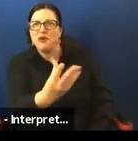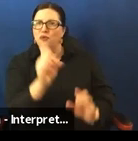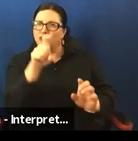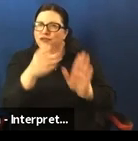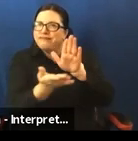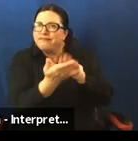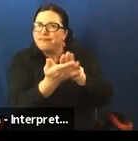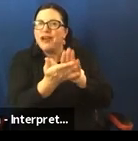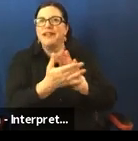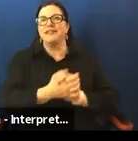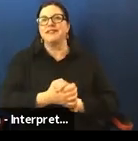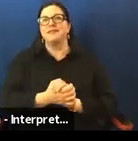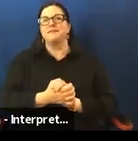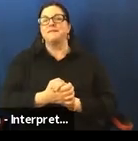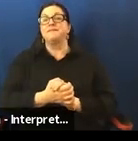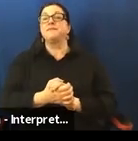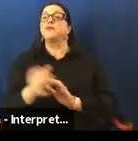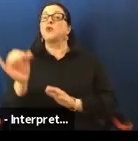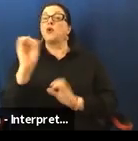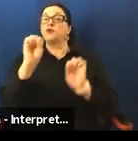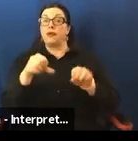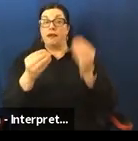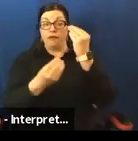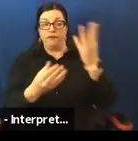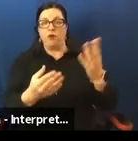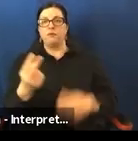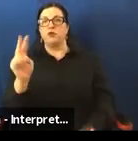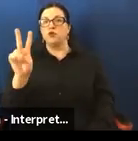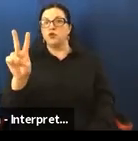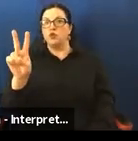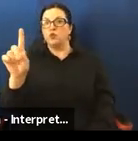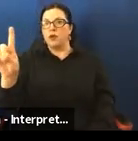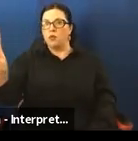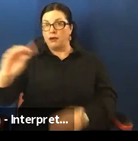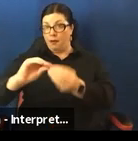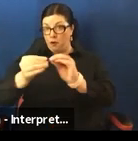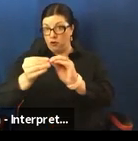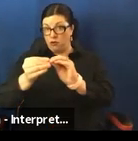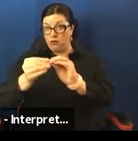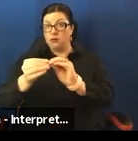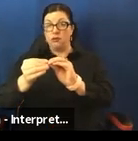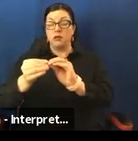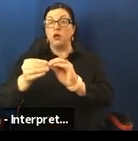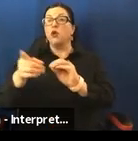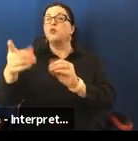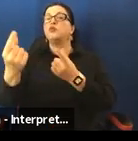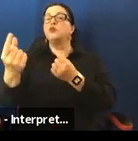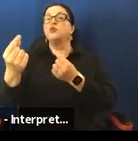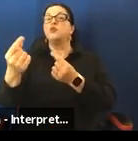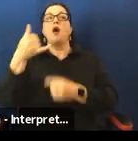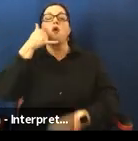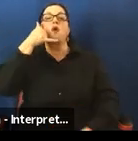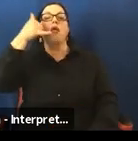Jason Williams: 211 is a phone number. All you have to do is dial 211 and say I live in Fresno, I am homeless. I was in foster care. Please help me.